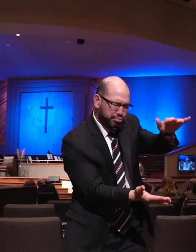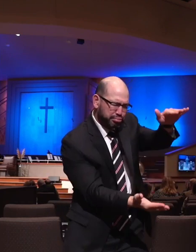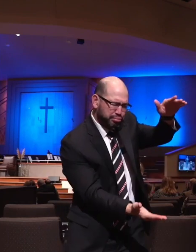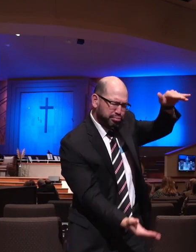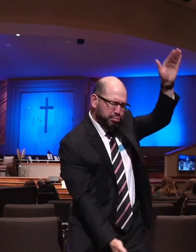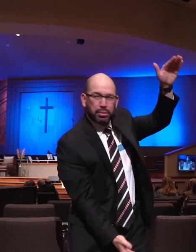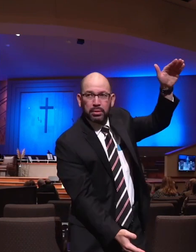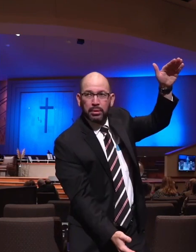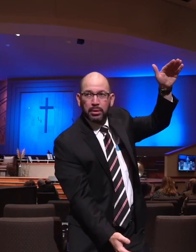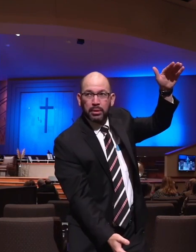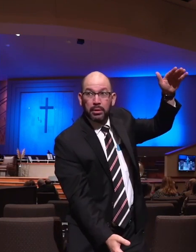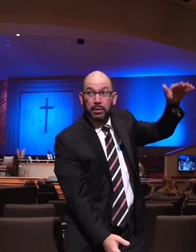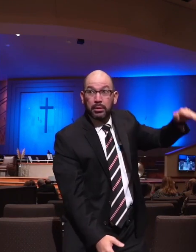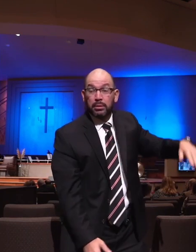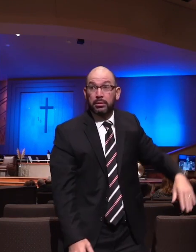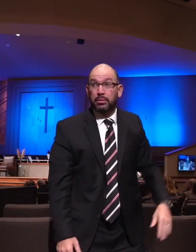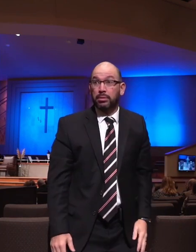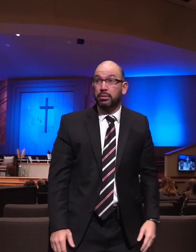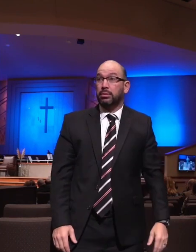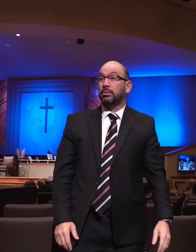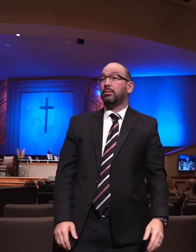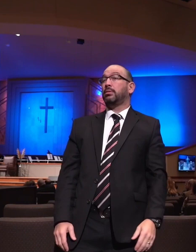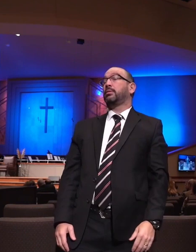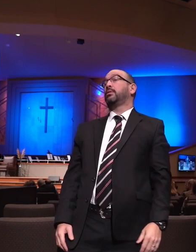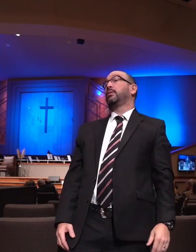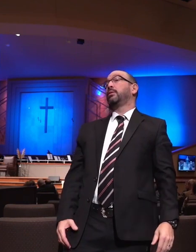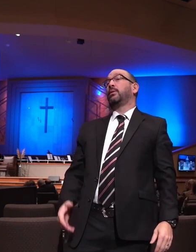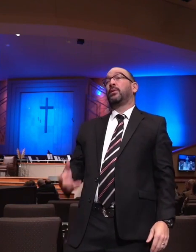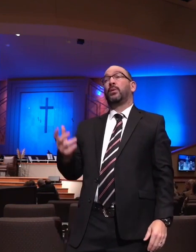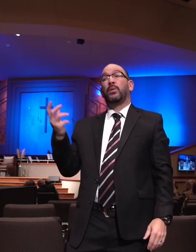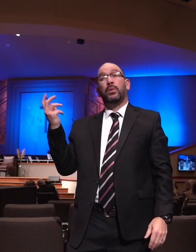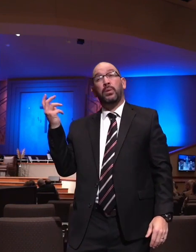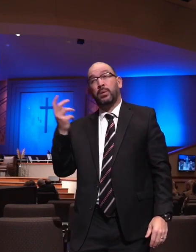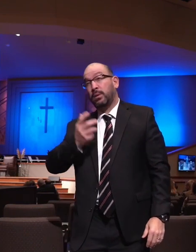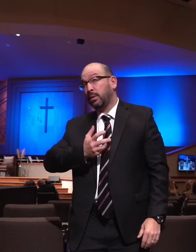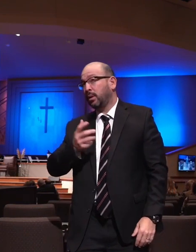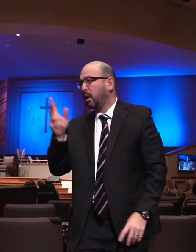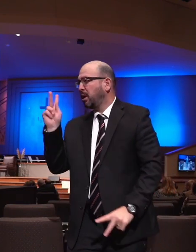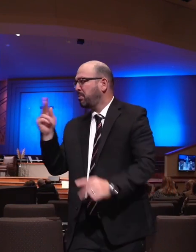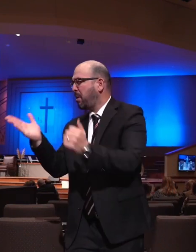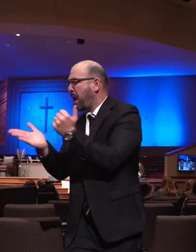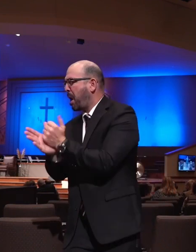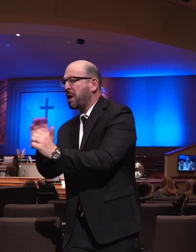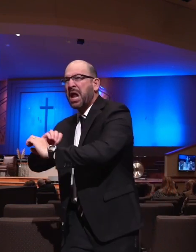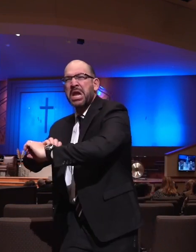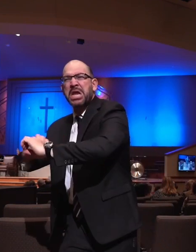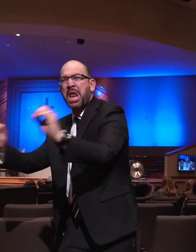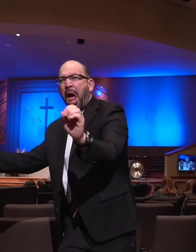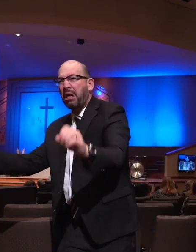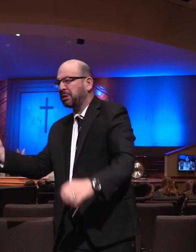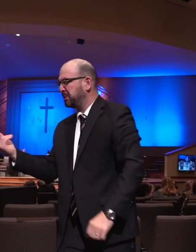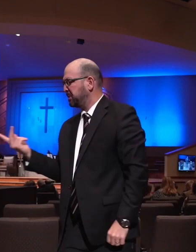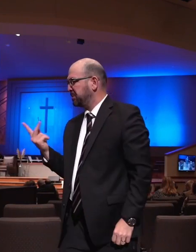we're not just talking like three minutes one light switch it's no no no no and nobody's doing anything okay people are honking and they're all mad